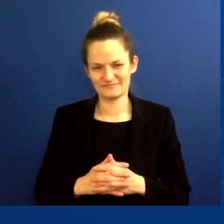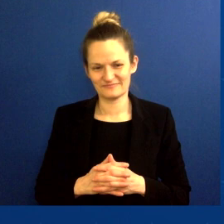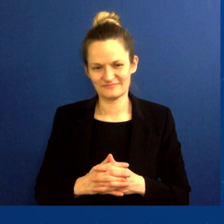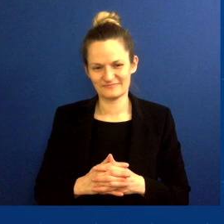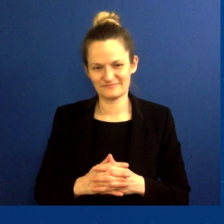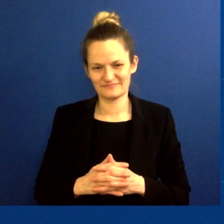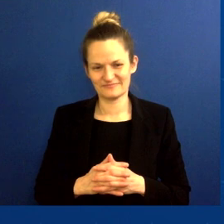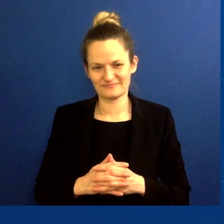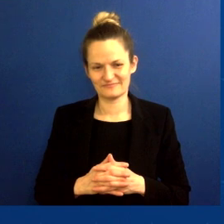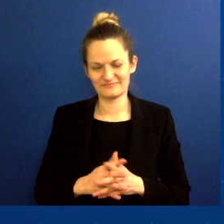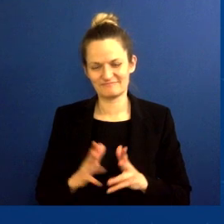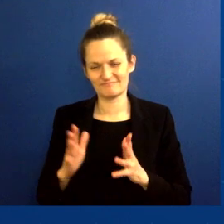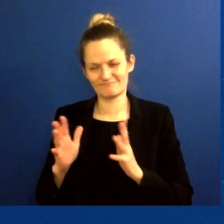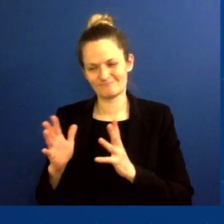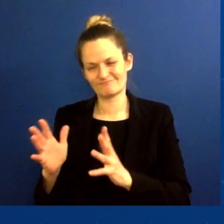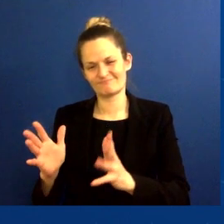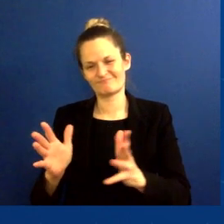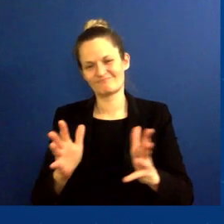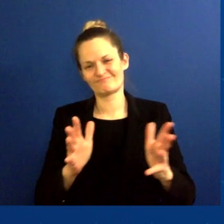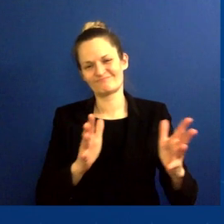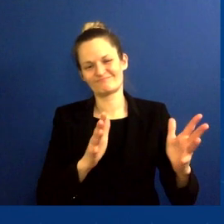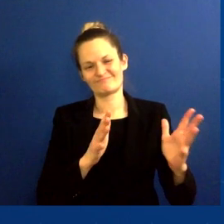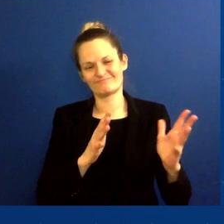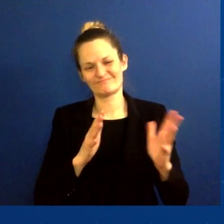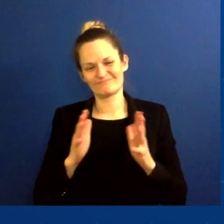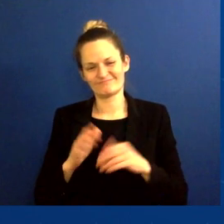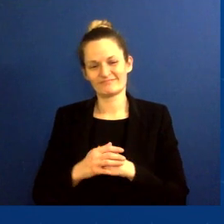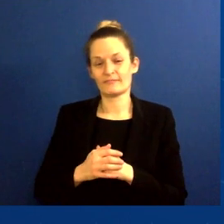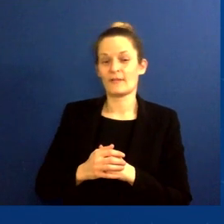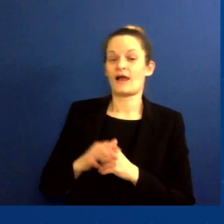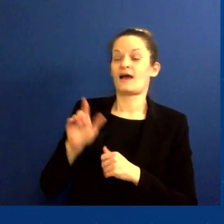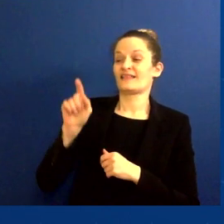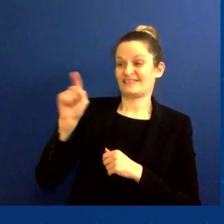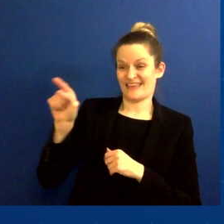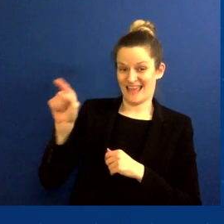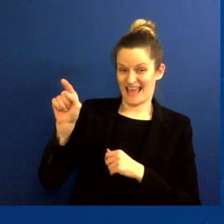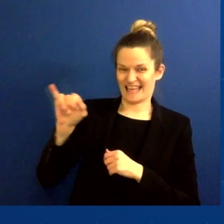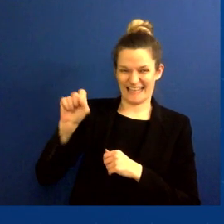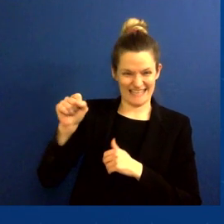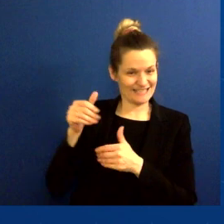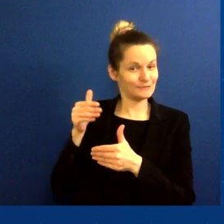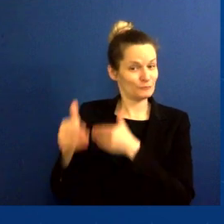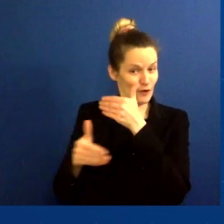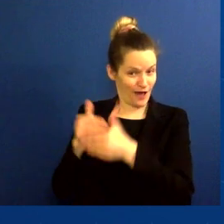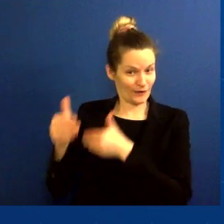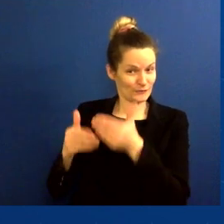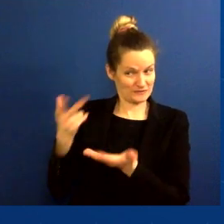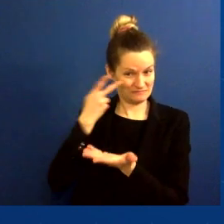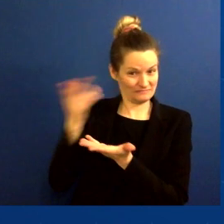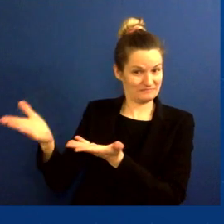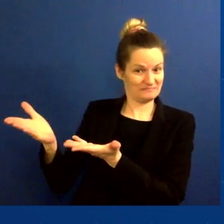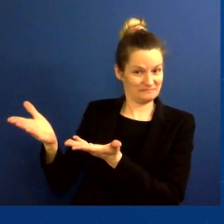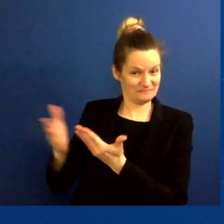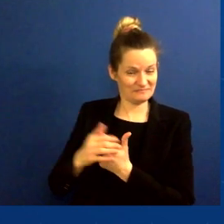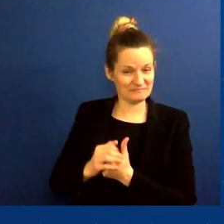The President: That's progress. You know -- folks, thank you.